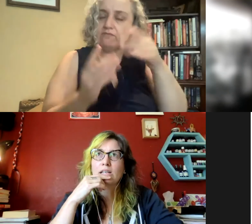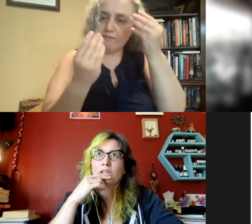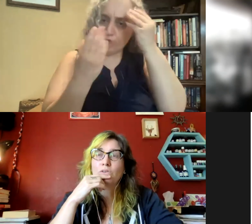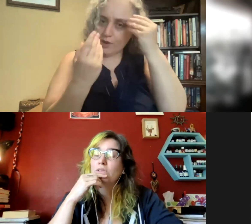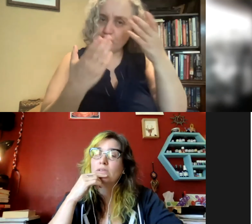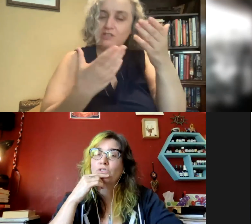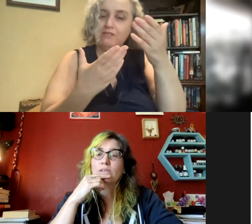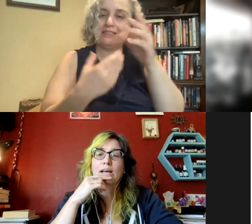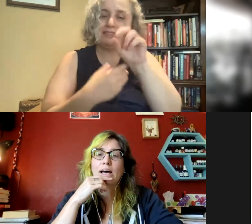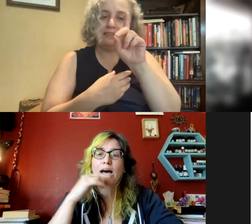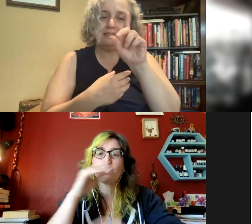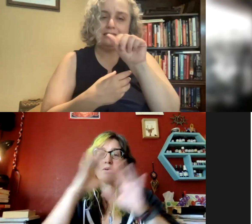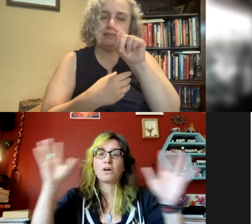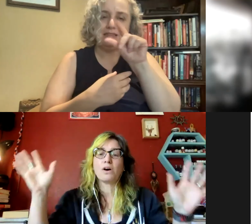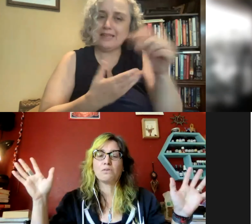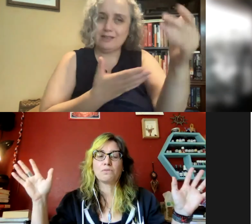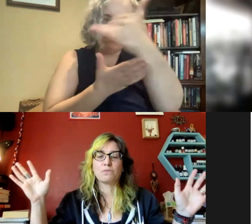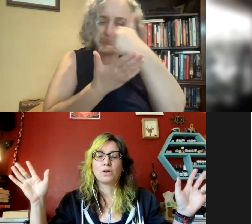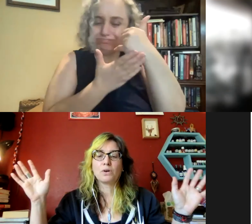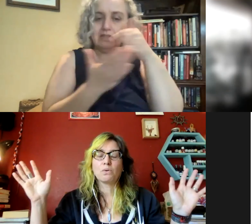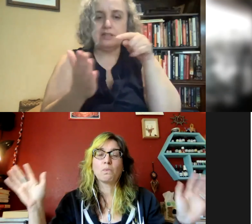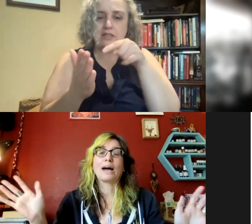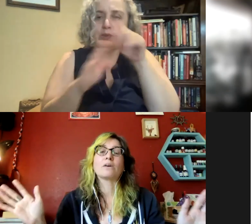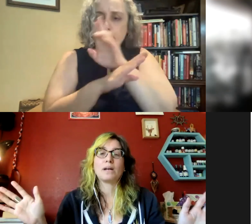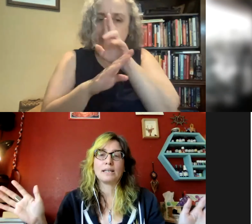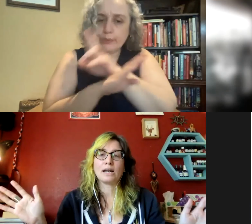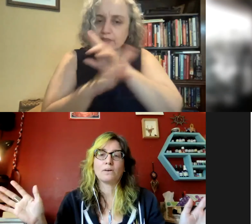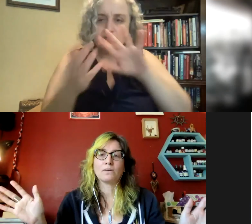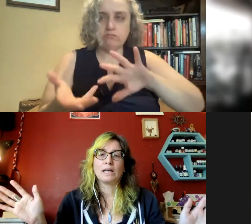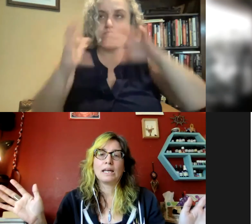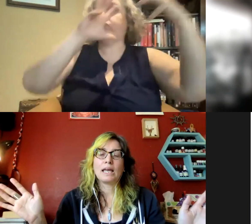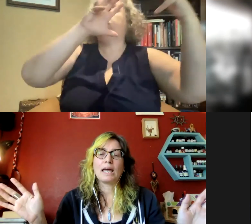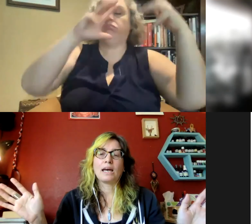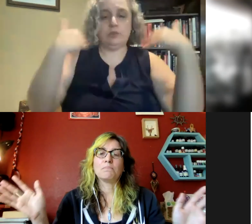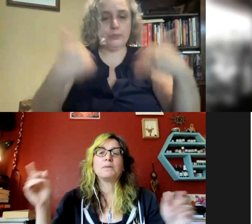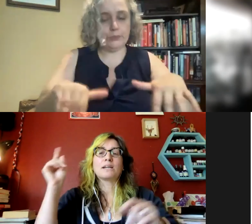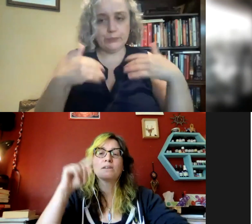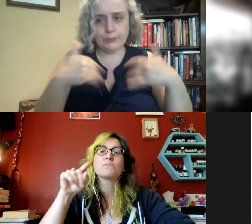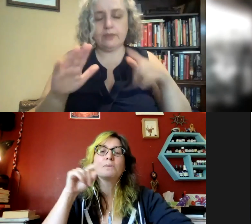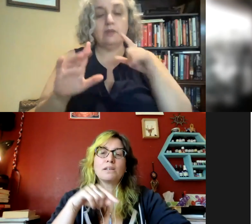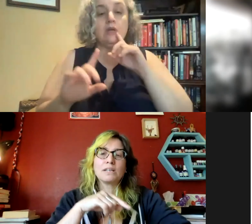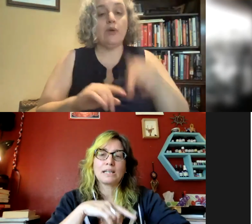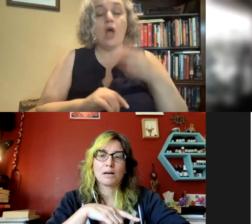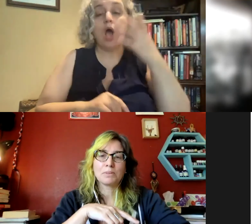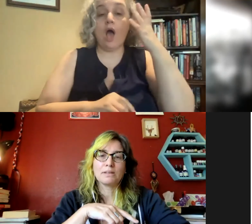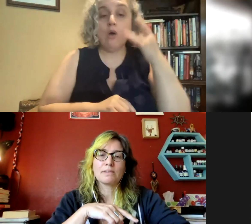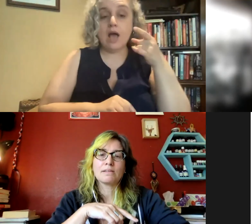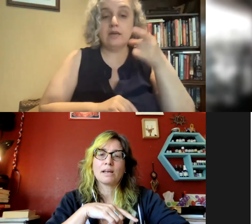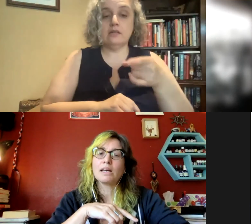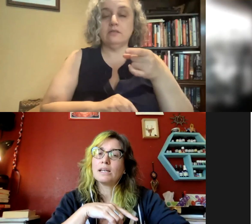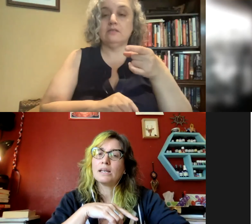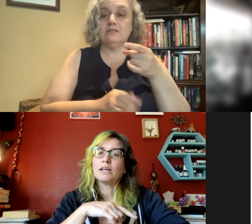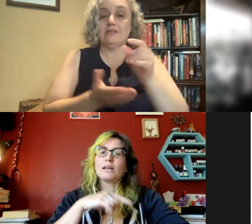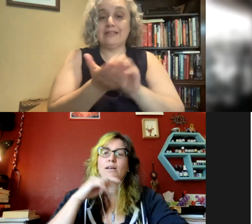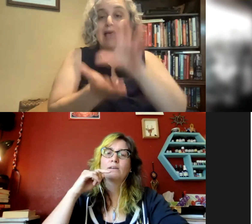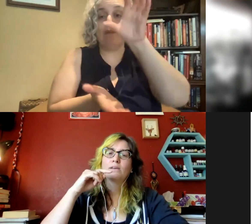data use is just out of whack right now. Because we live in a capitalist society,